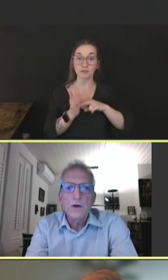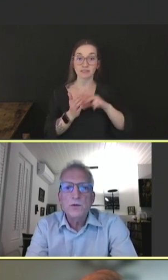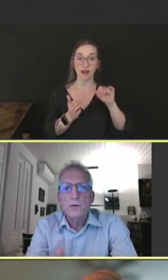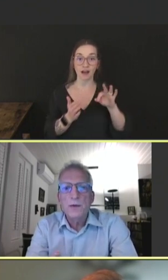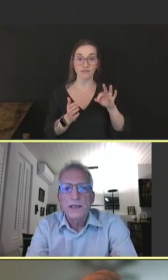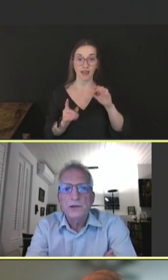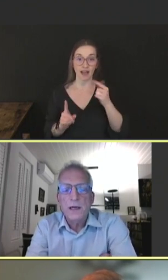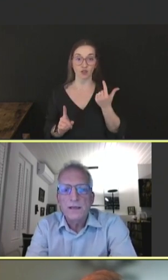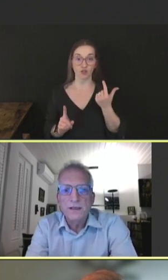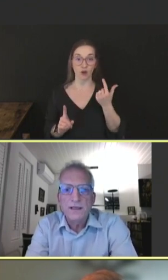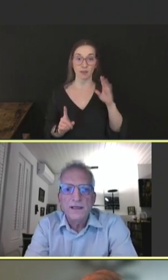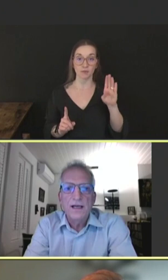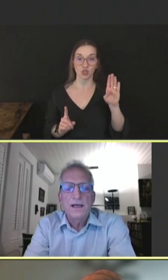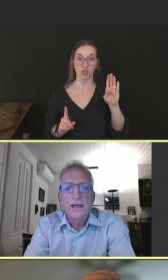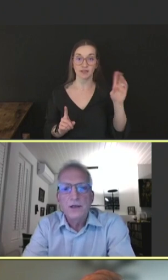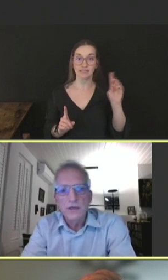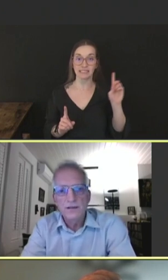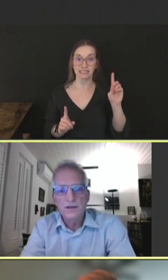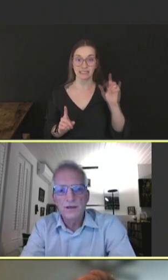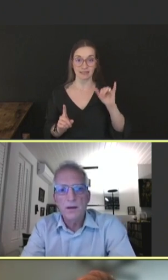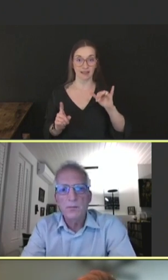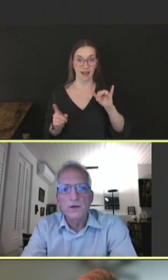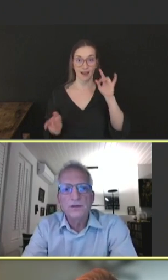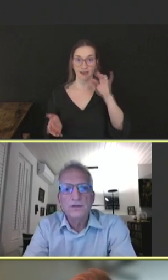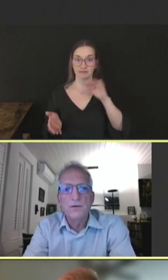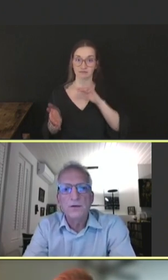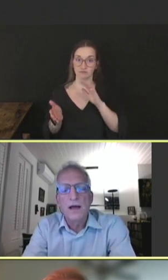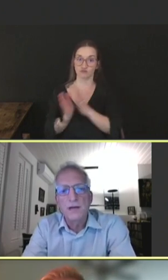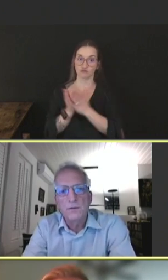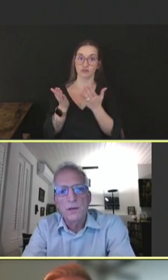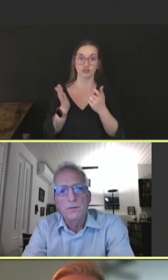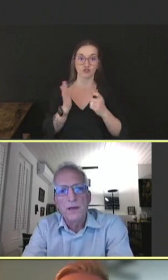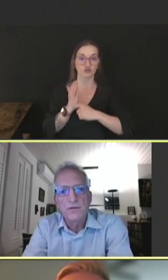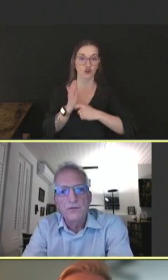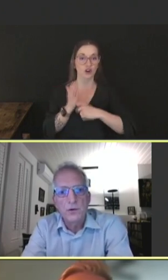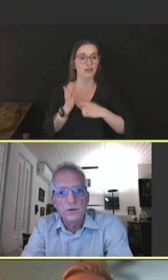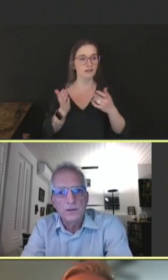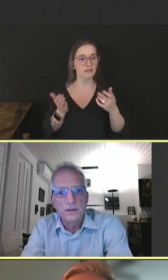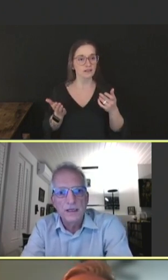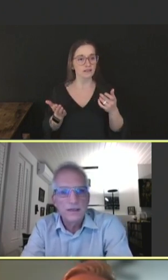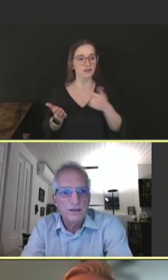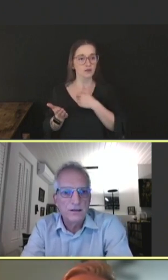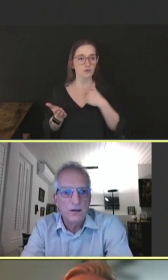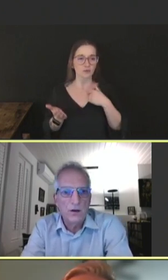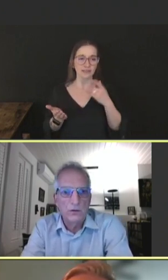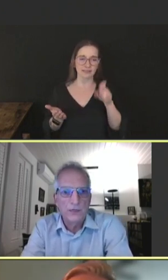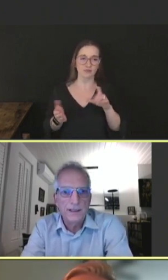those would be expressed in increased numbers that we are making for those diseases already.